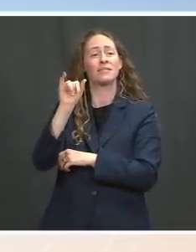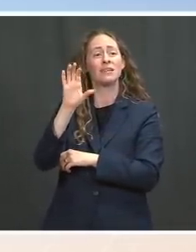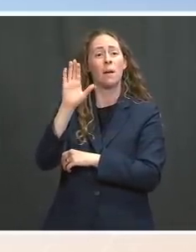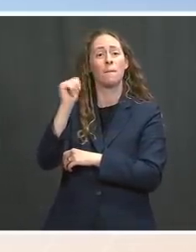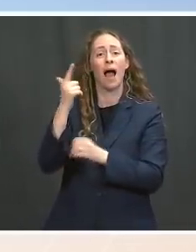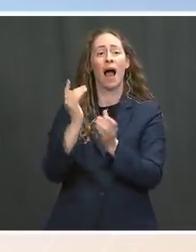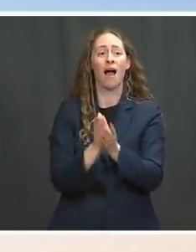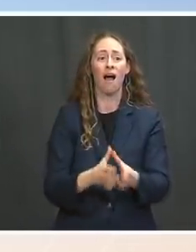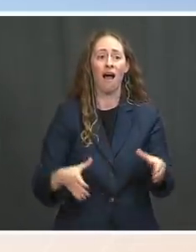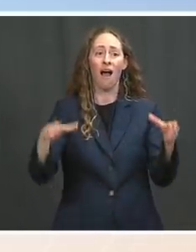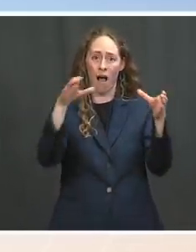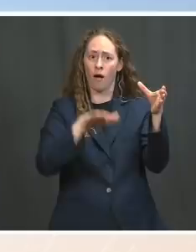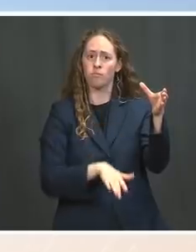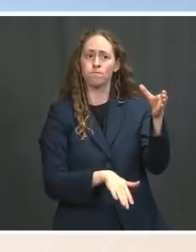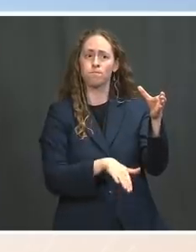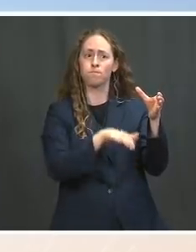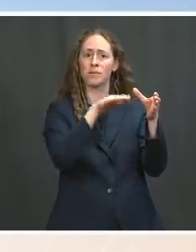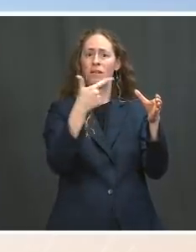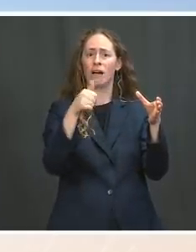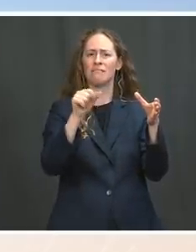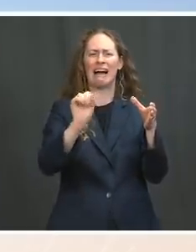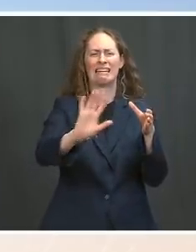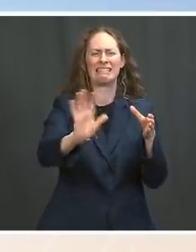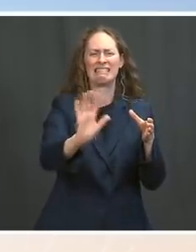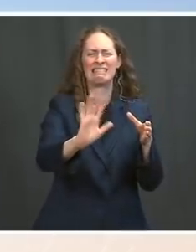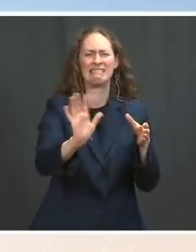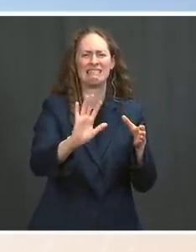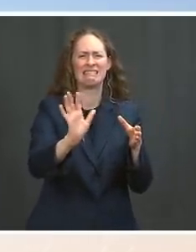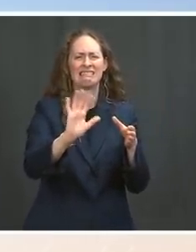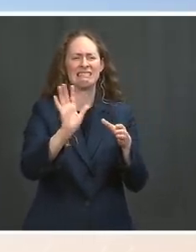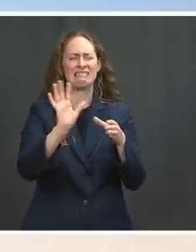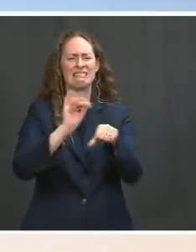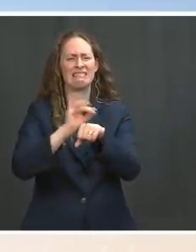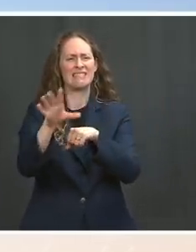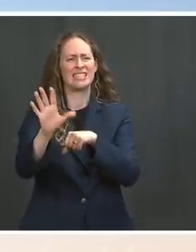having any preliminary discussions about potentially taking over the pipeline to restore --